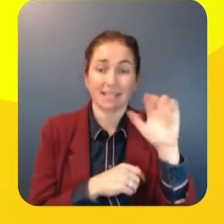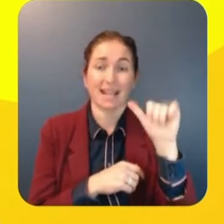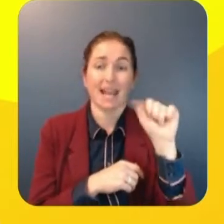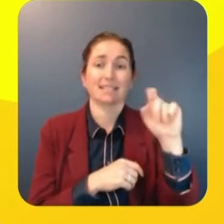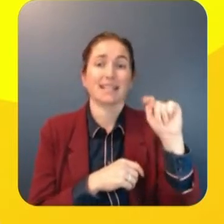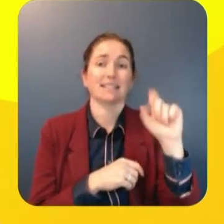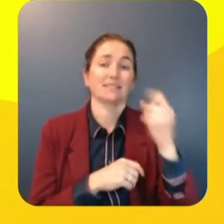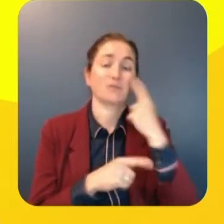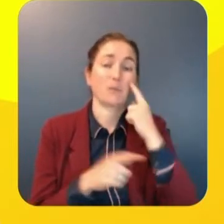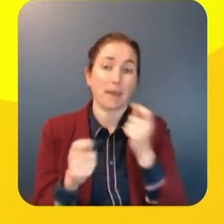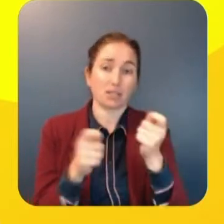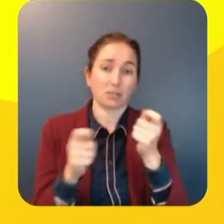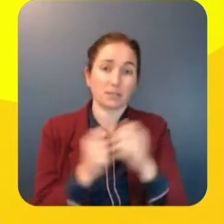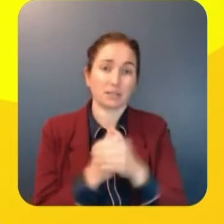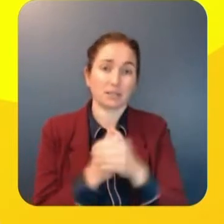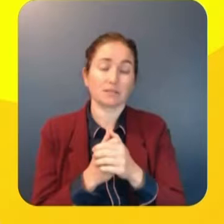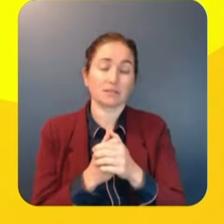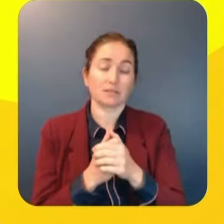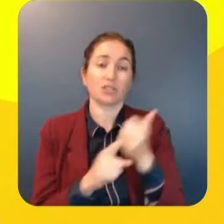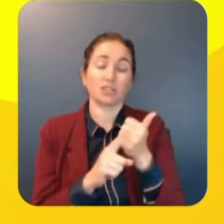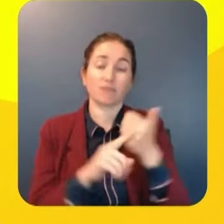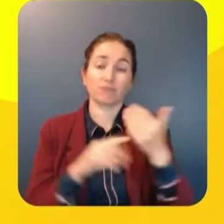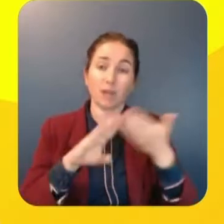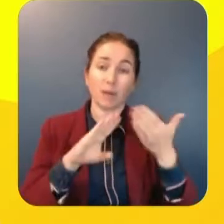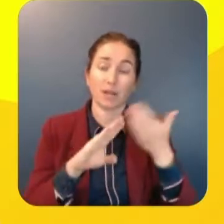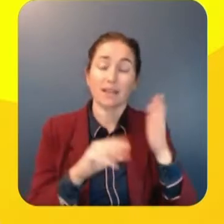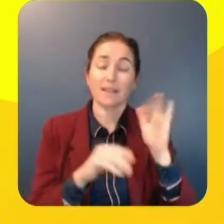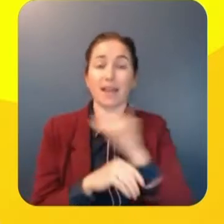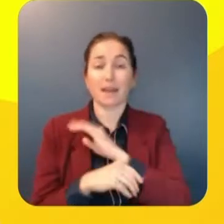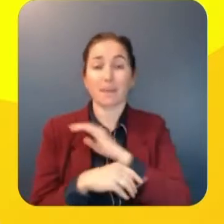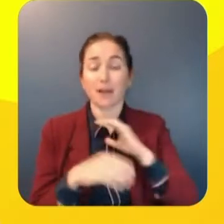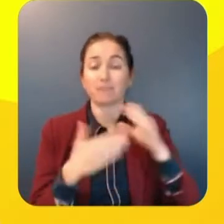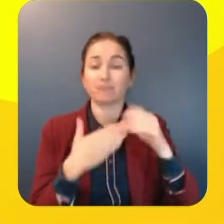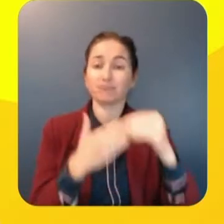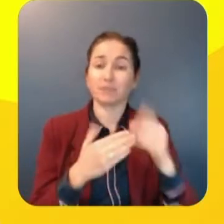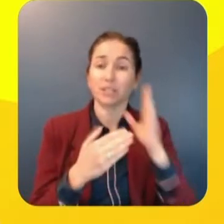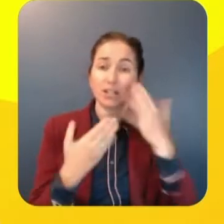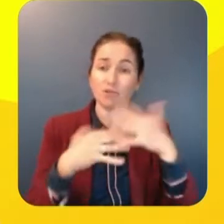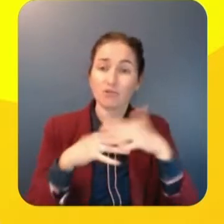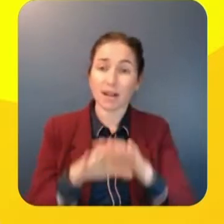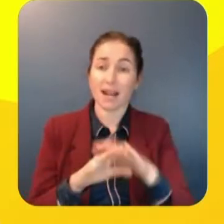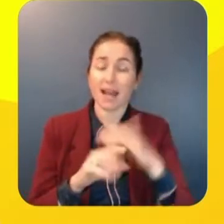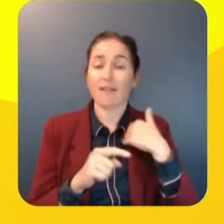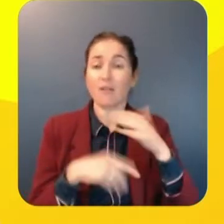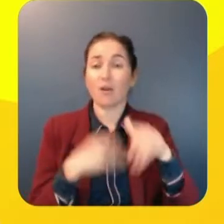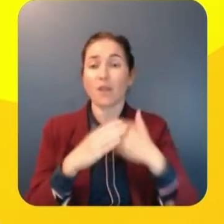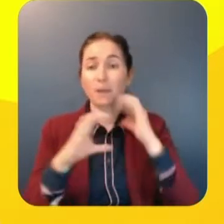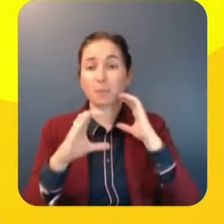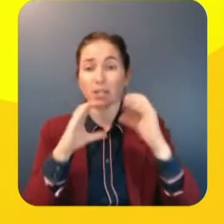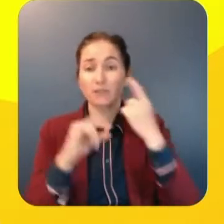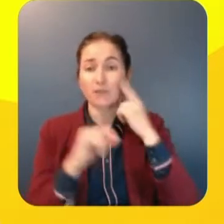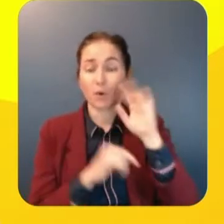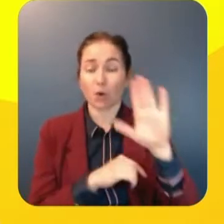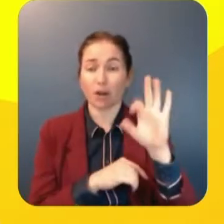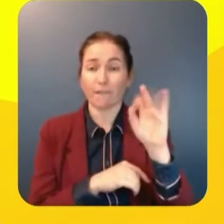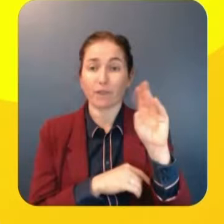She sits on the operator committee and leads an integrated team that handles all communications for the firm and its private equity subsidiary,